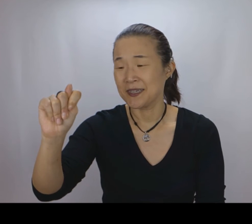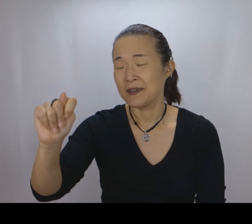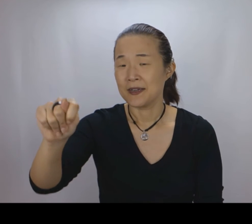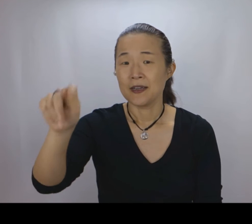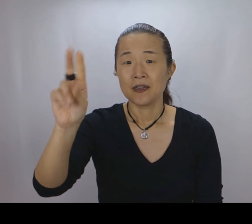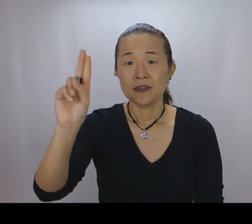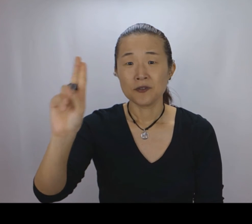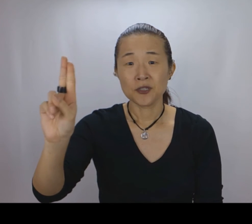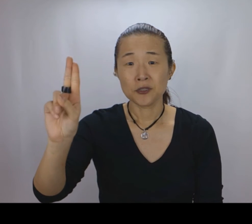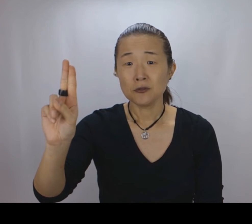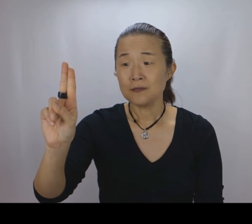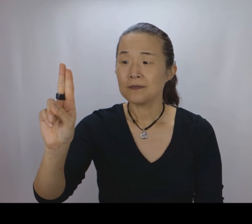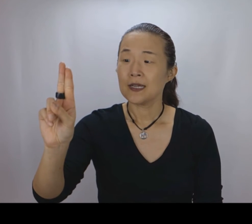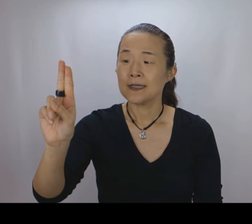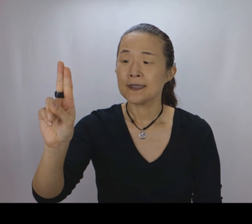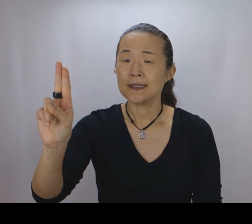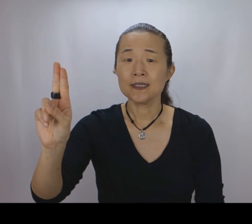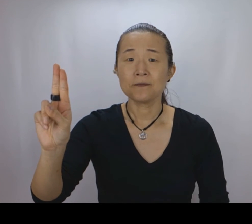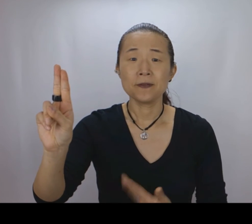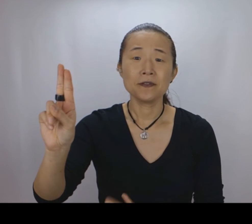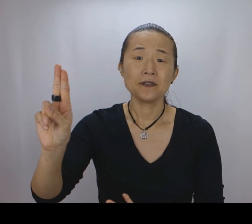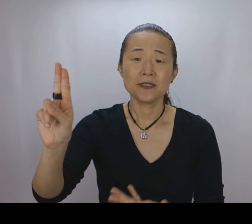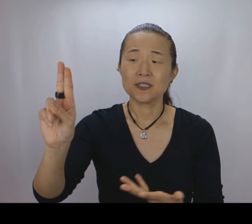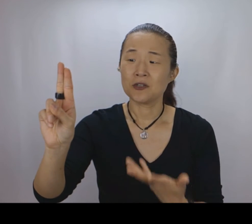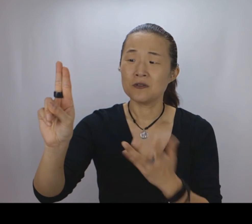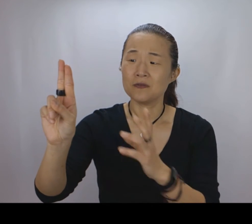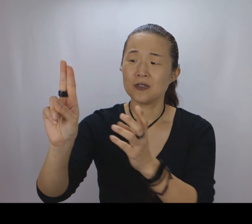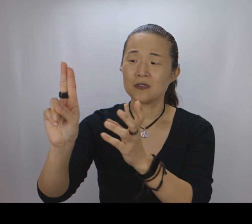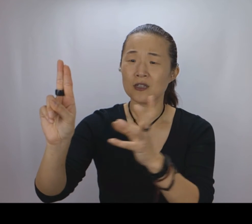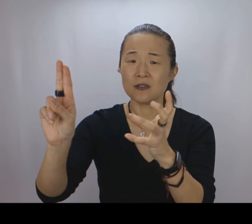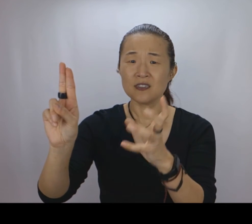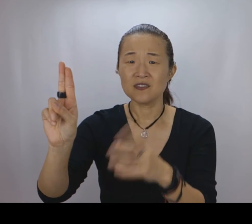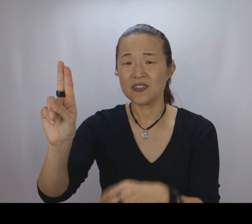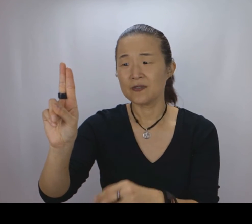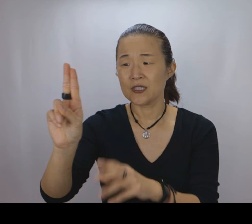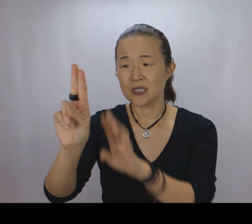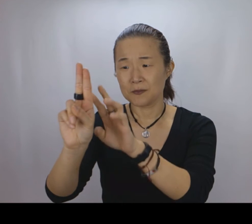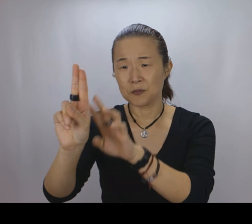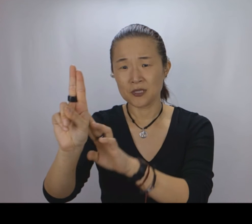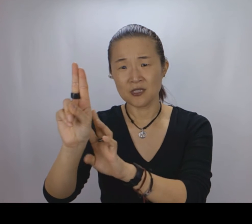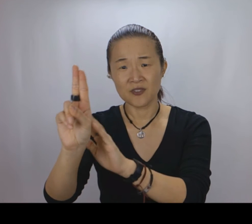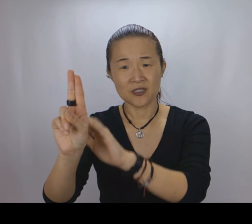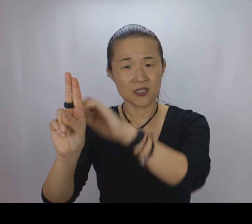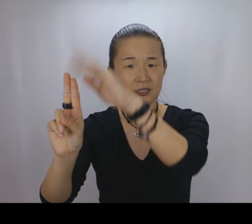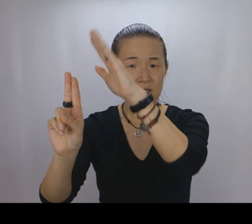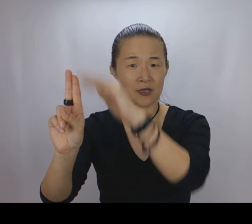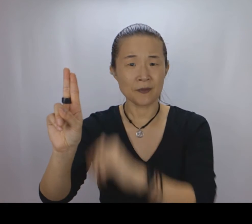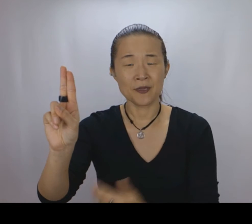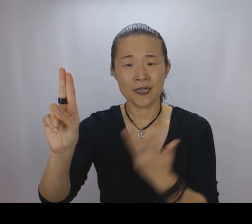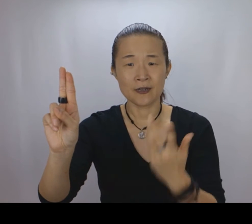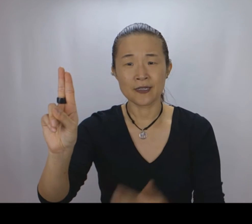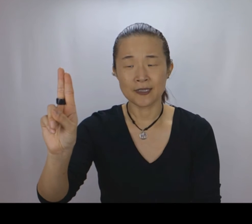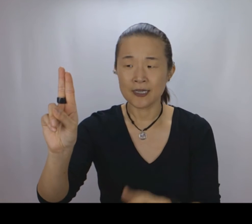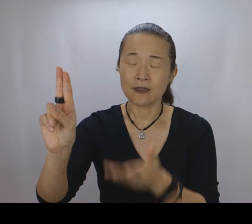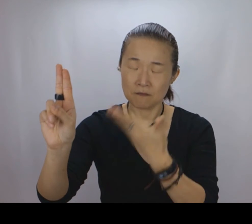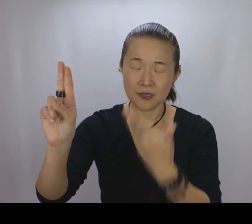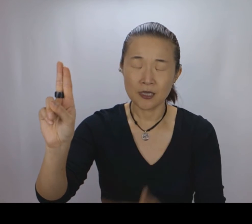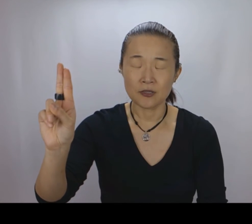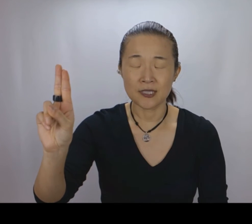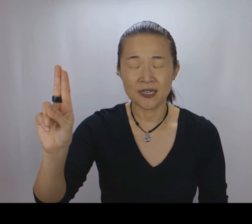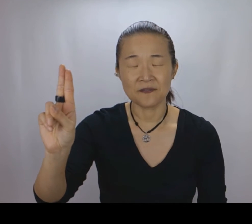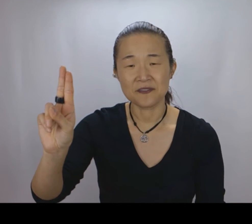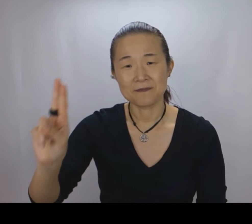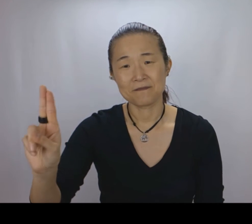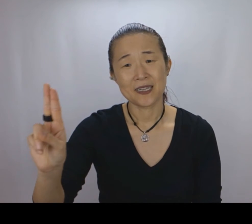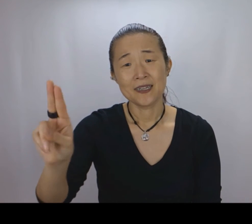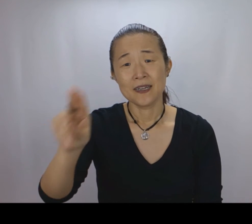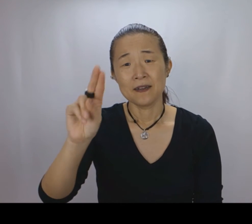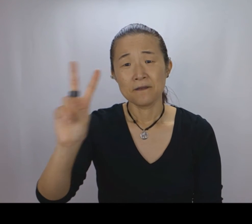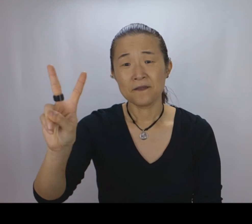"U" since our fingers don't curve, we just put two fingers straight up in the air and say, "Close enough."